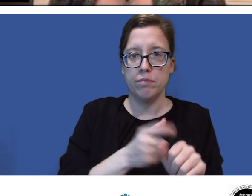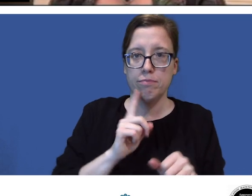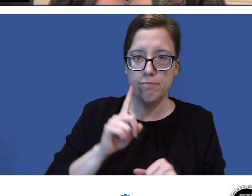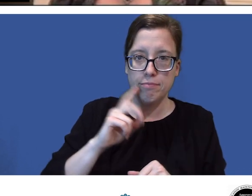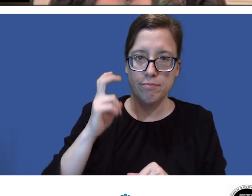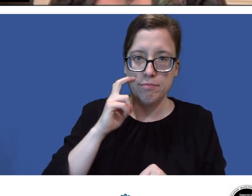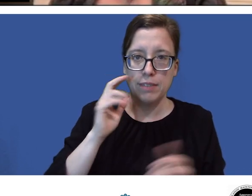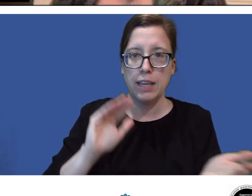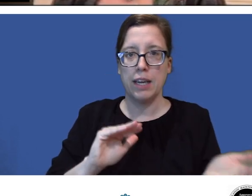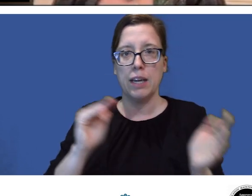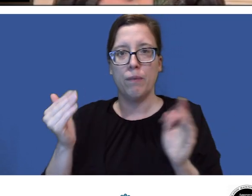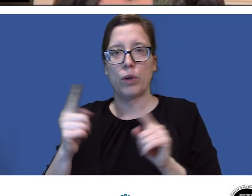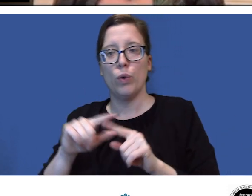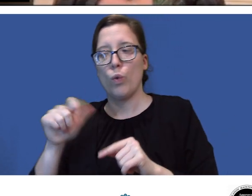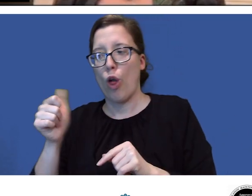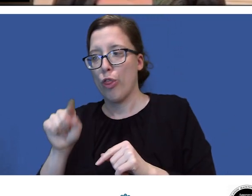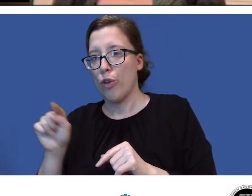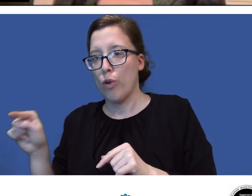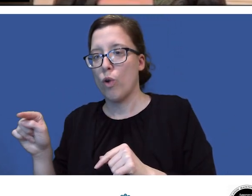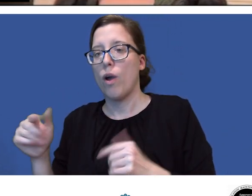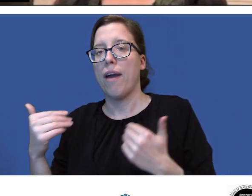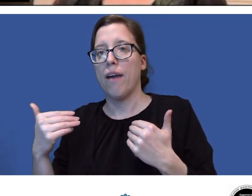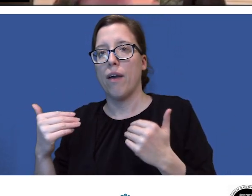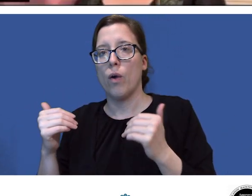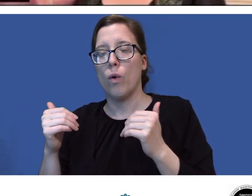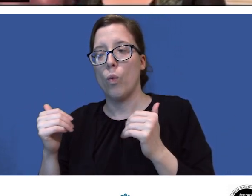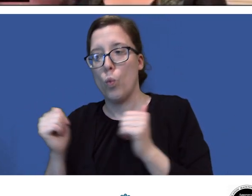learners who experience deafblindness than when you work with other learners,